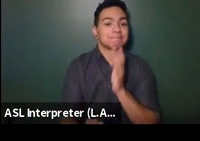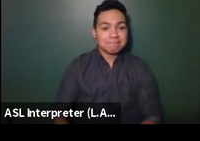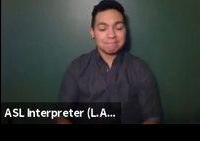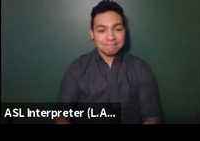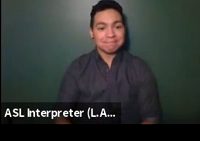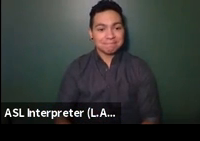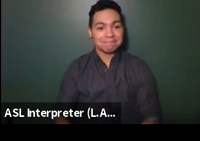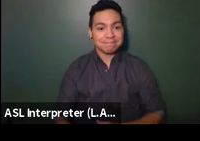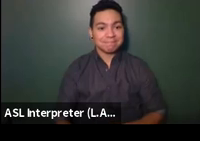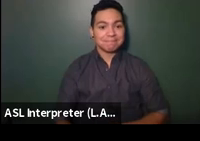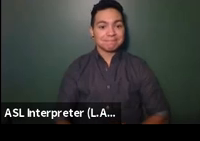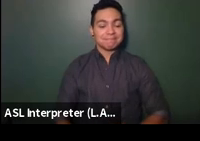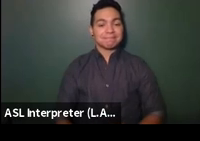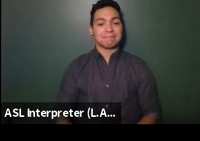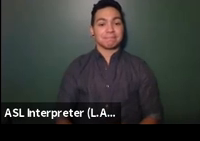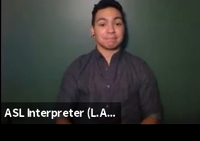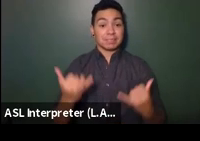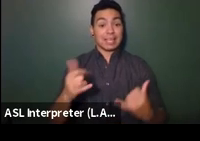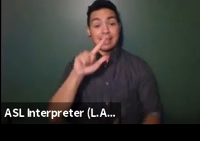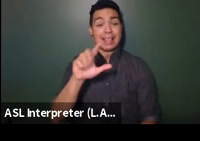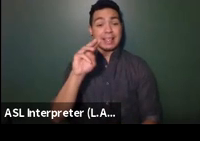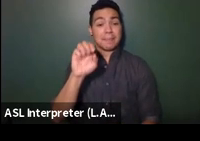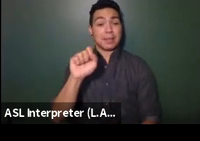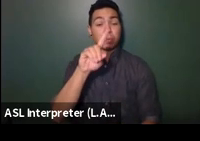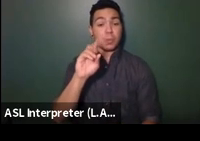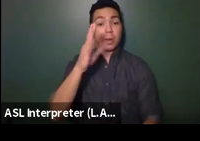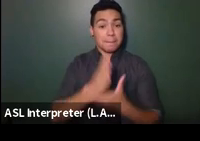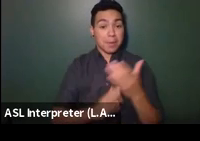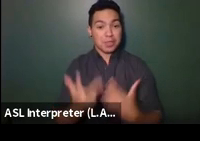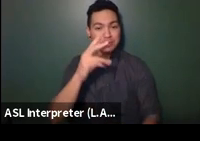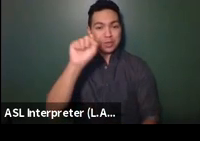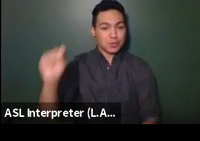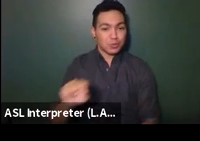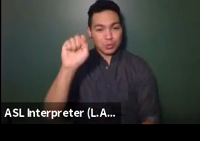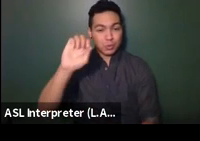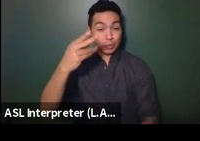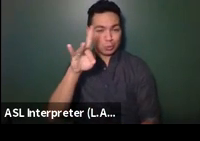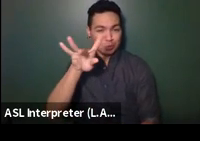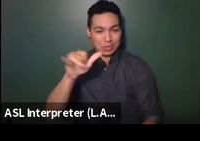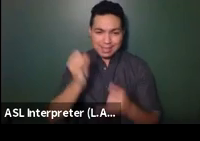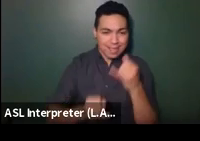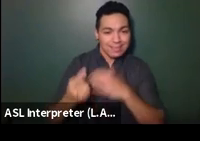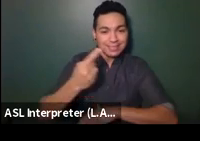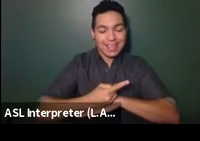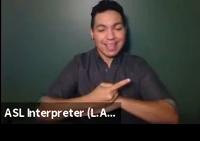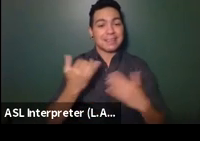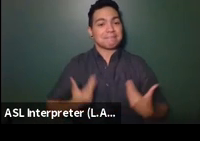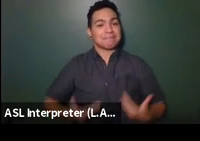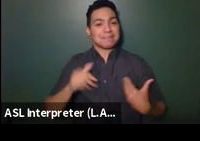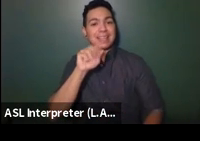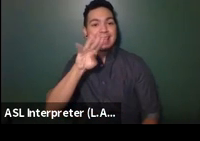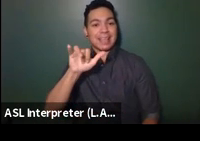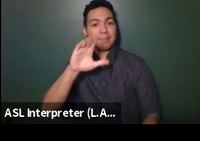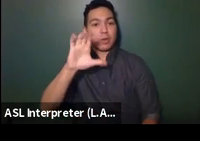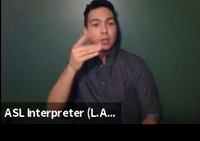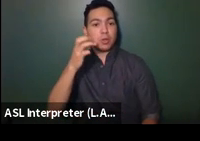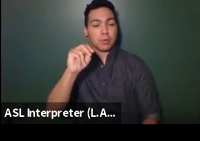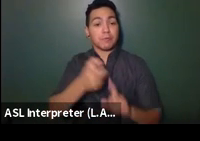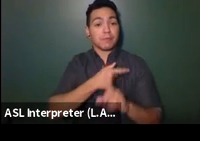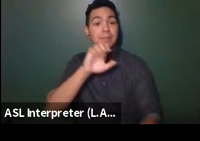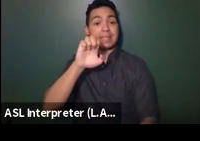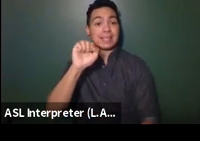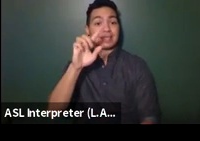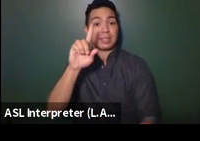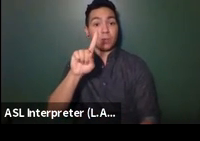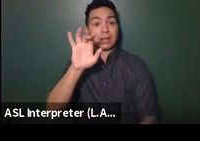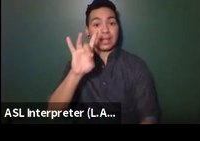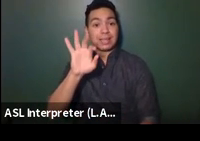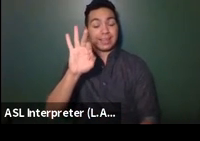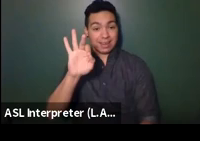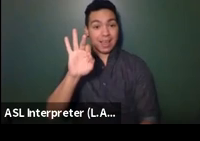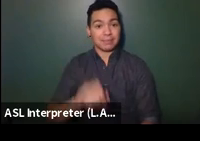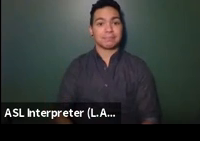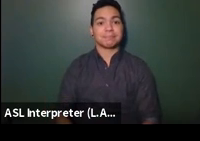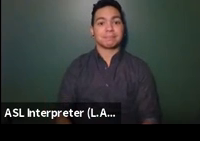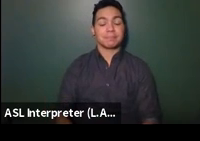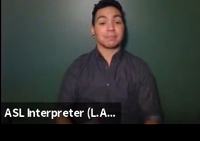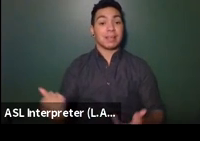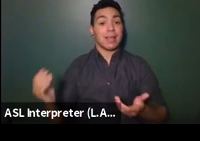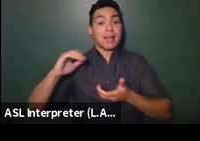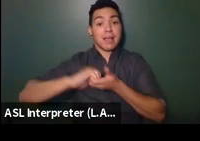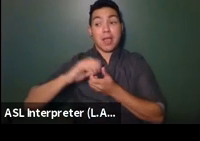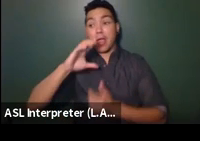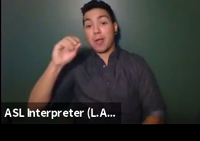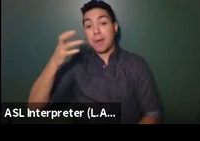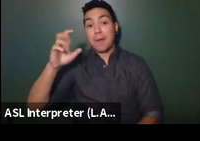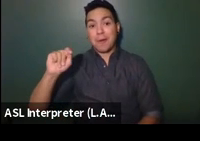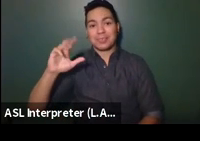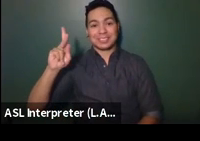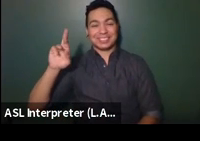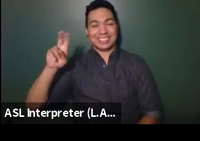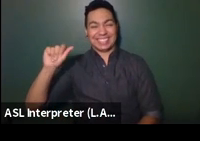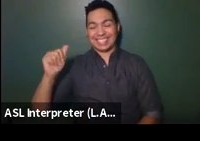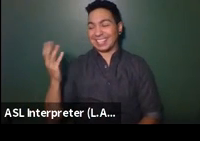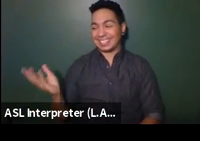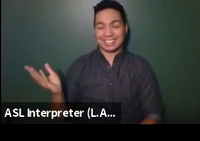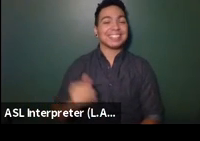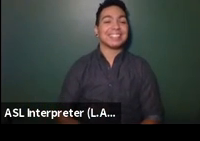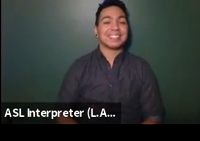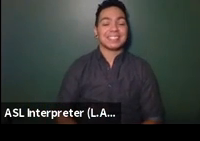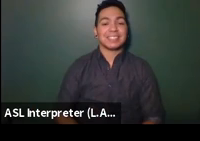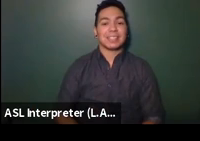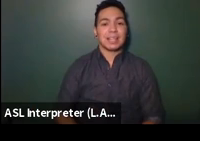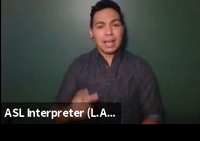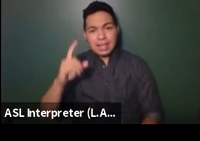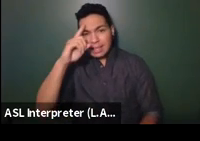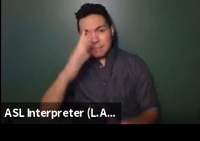ESD 189 - Amy Colburn: So you're on LM S one, one part three. So school ology the last day. So my name is Amy Coburn at of EFT 189 and Anacortes today with me co hosting we have Christina, she'll be I think she had to step away for just a sec. But she'll be back.